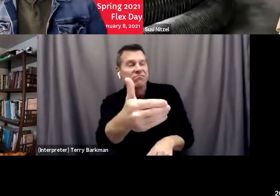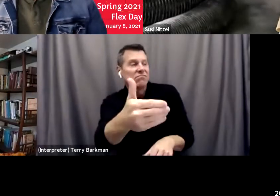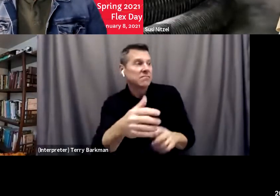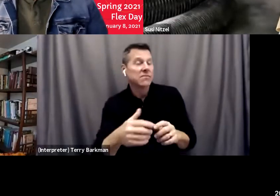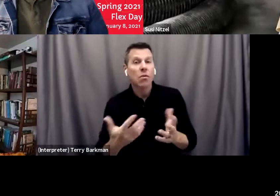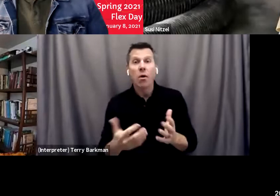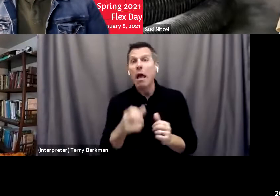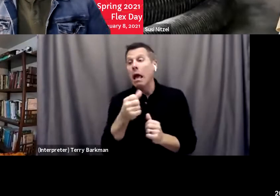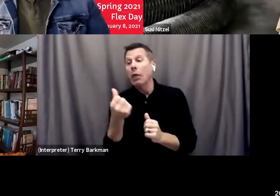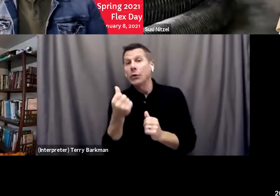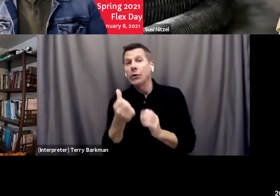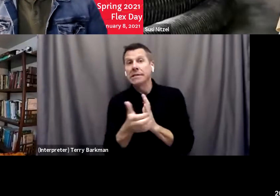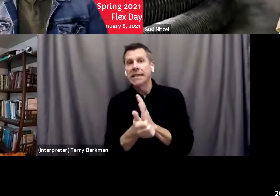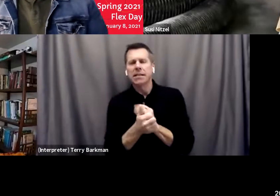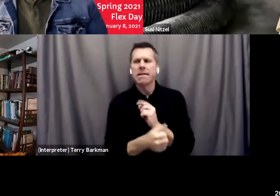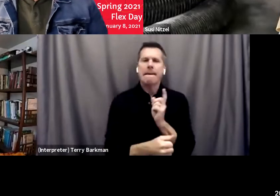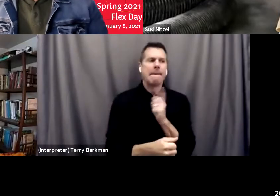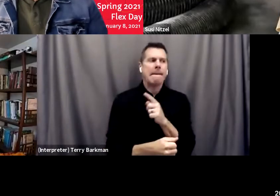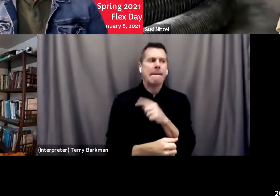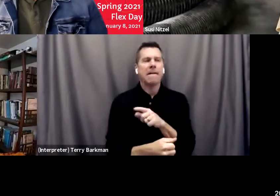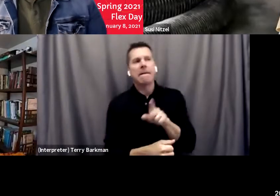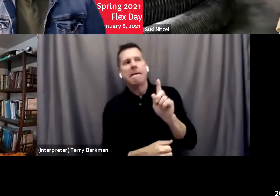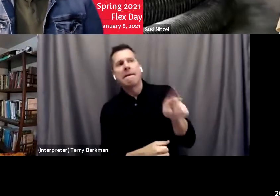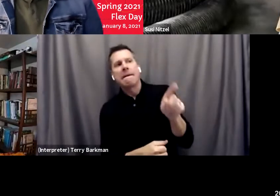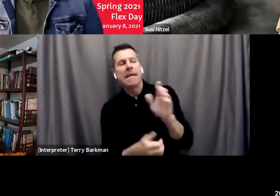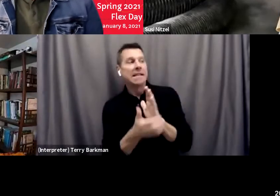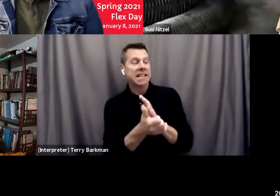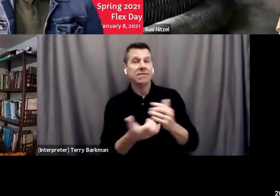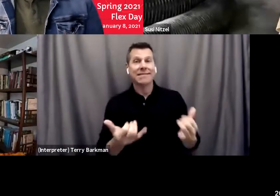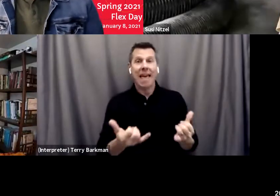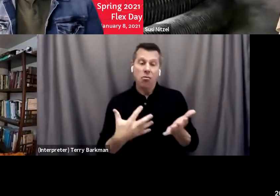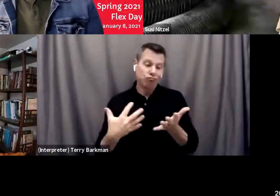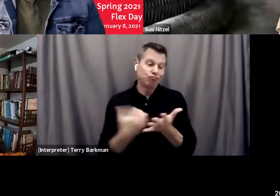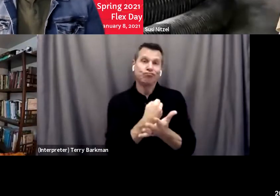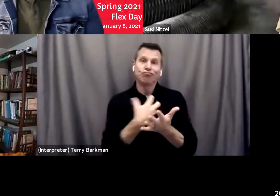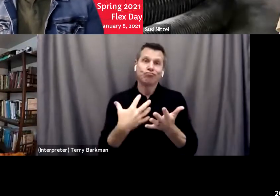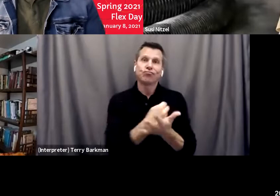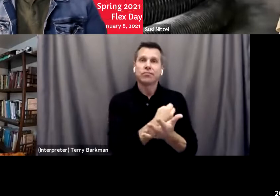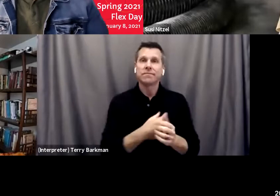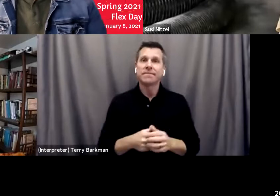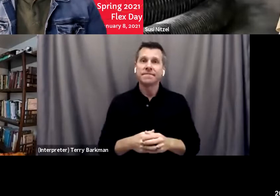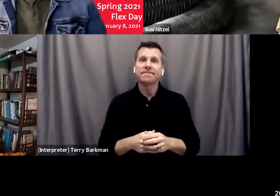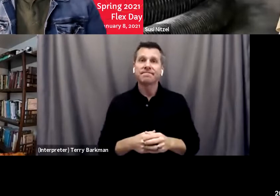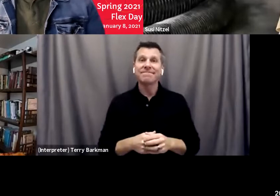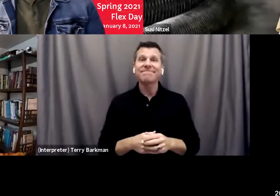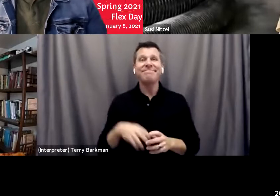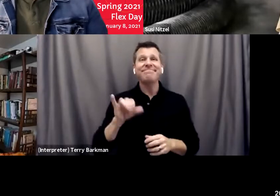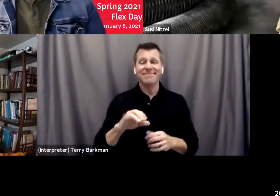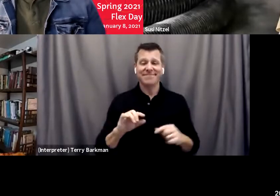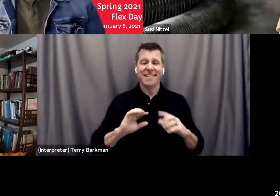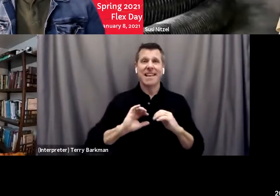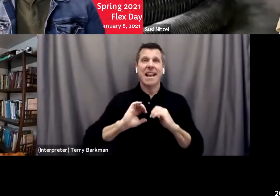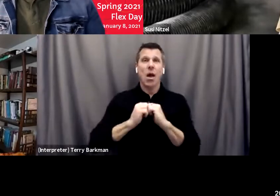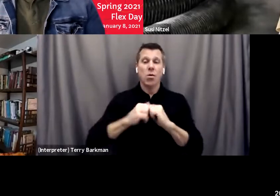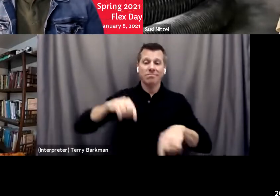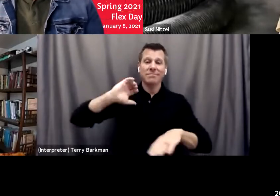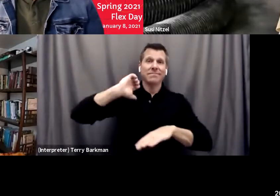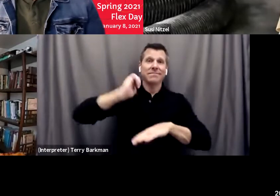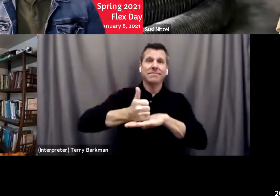that they need within their current industry. So that's really where the history came in, looking at our our embedded counselors, and